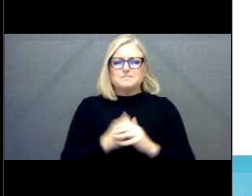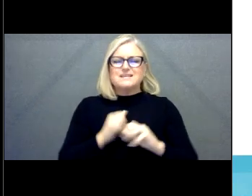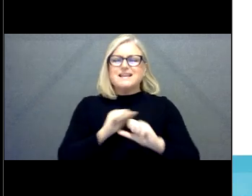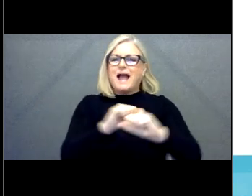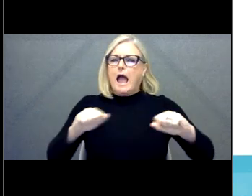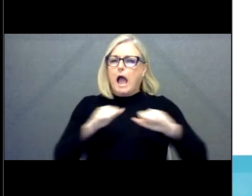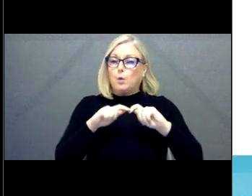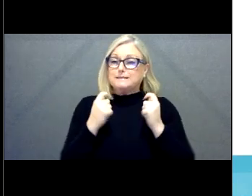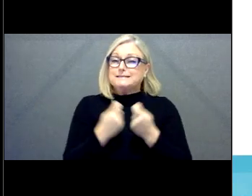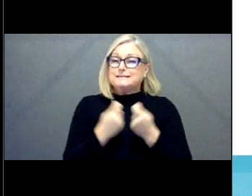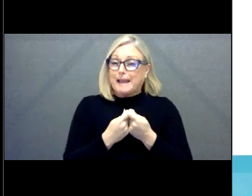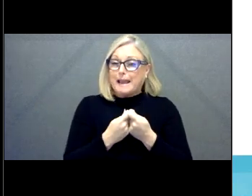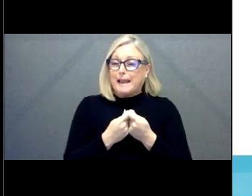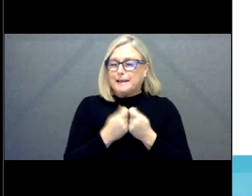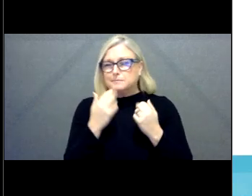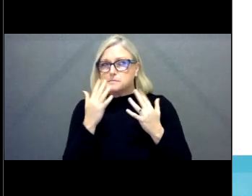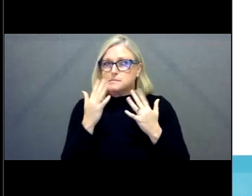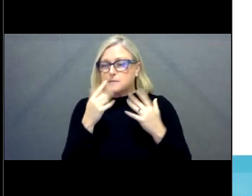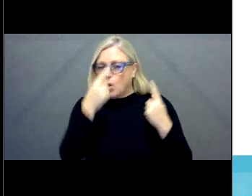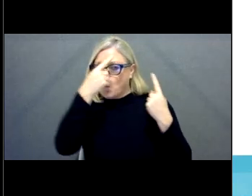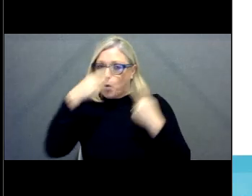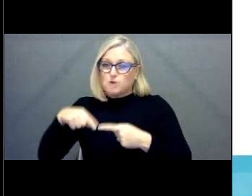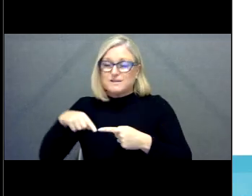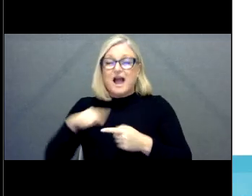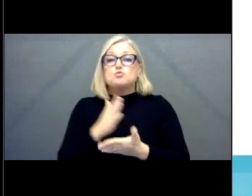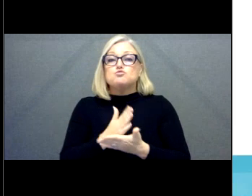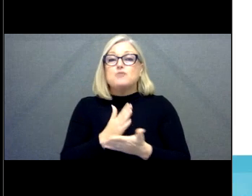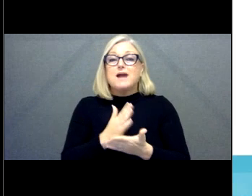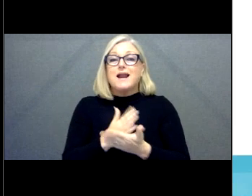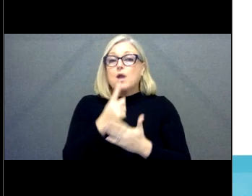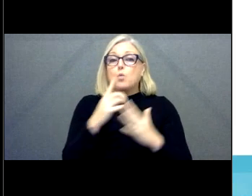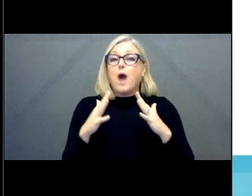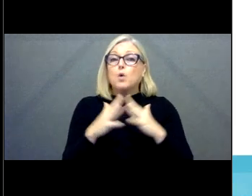happen within one week so a person could have a really bad week and it would be very hard to